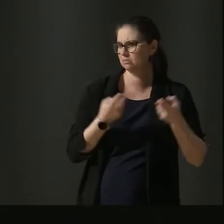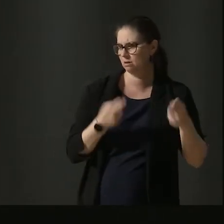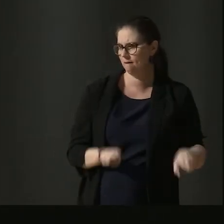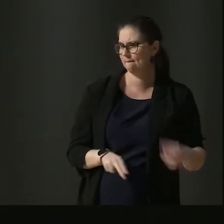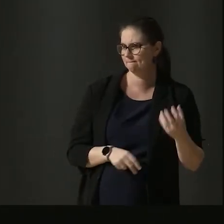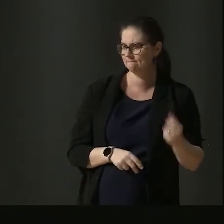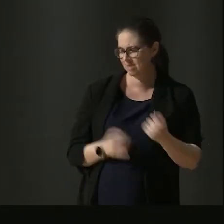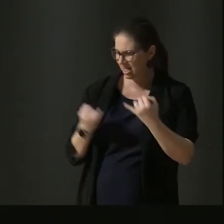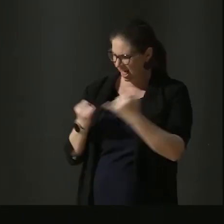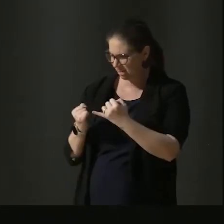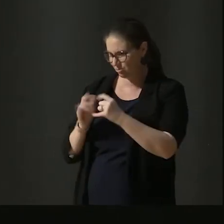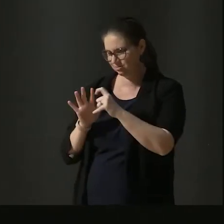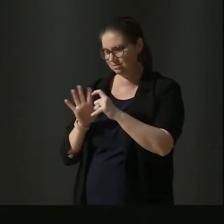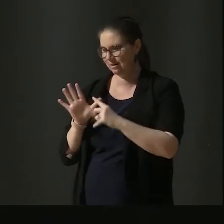Uncle Dave has died.